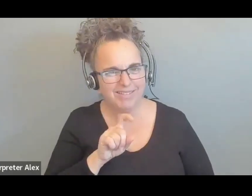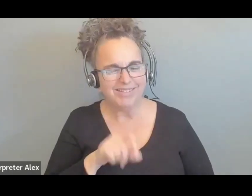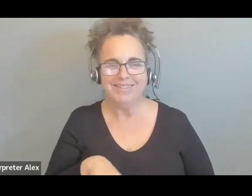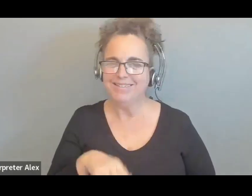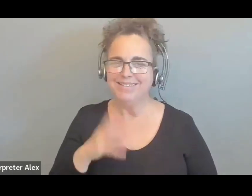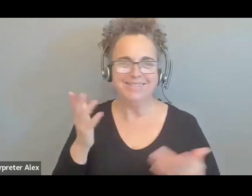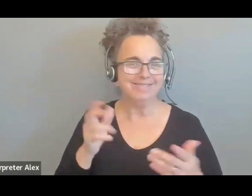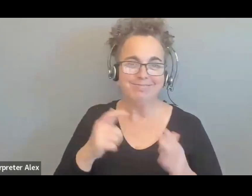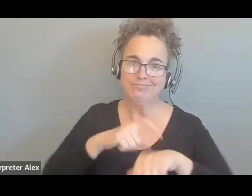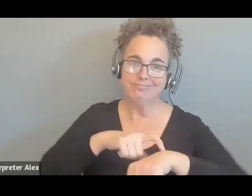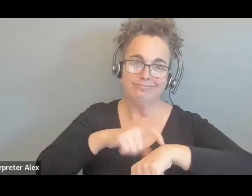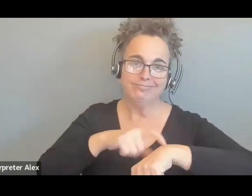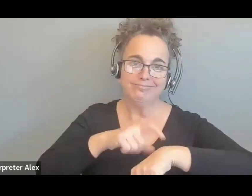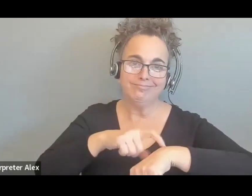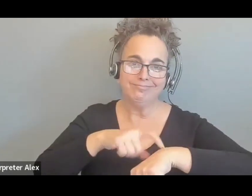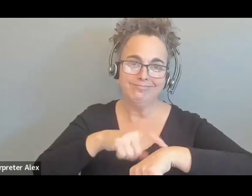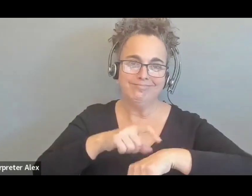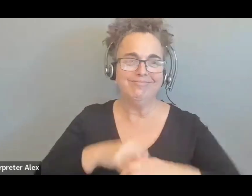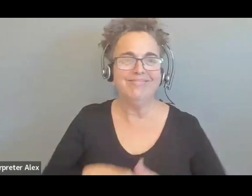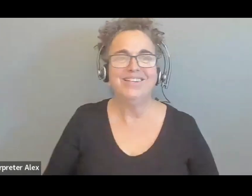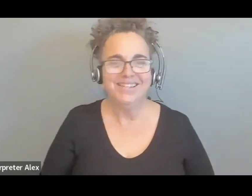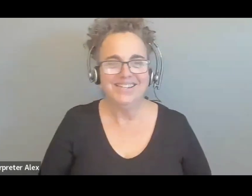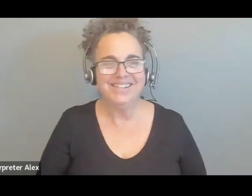Clock is ticking. Sorry. I would say